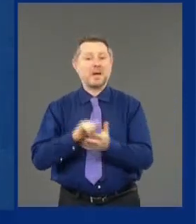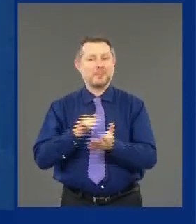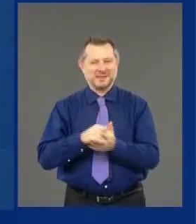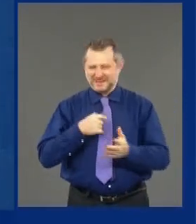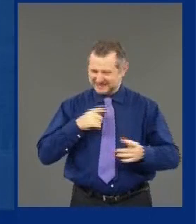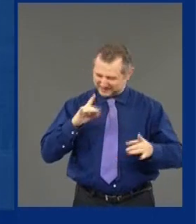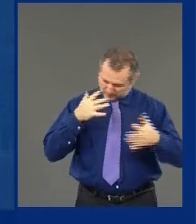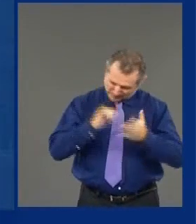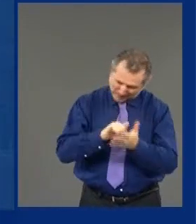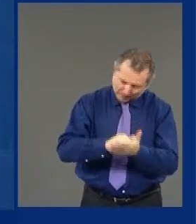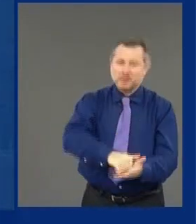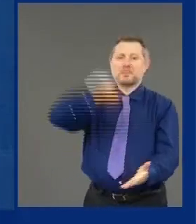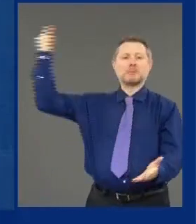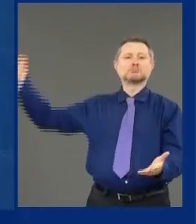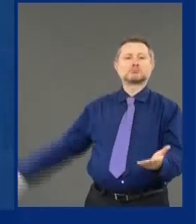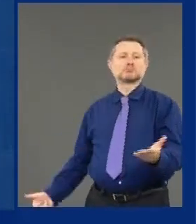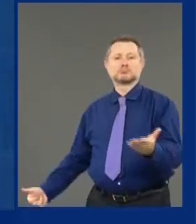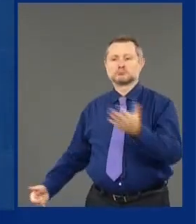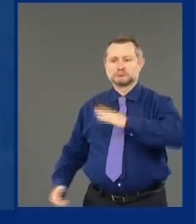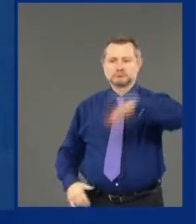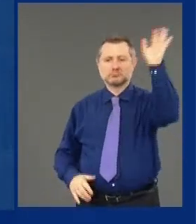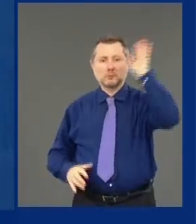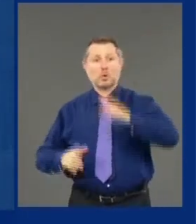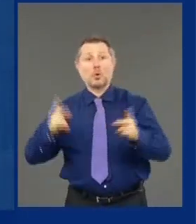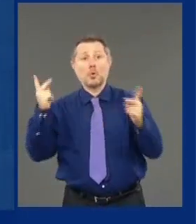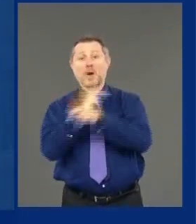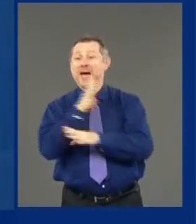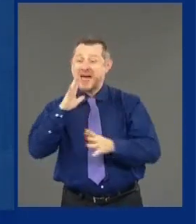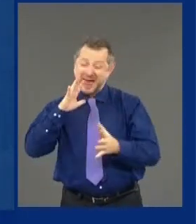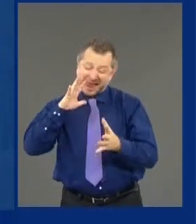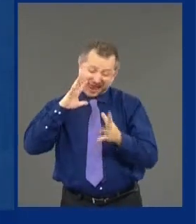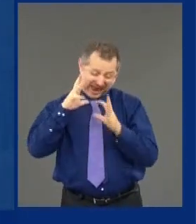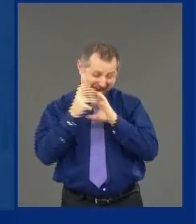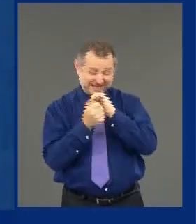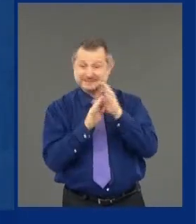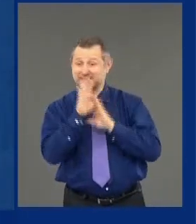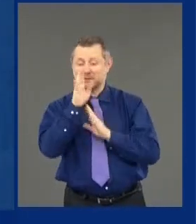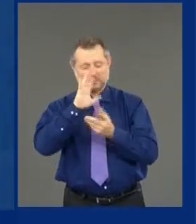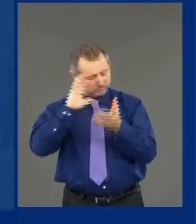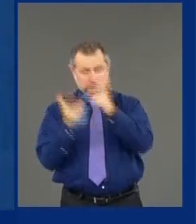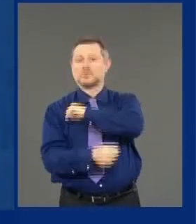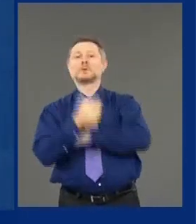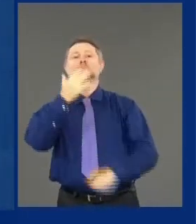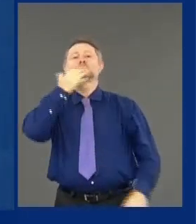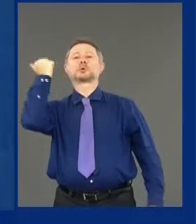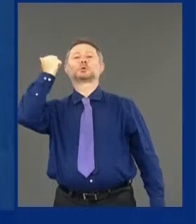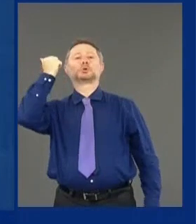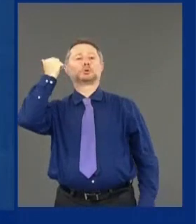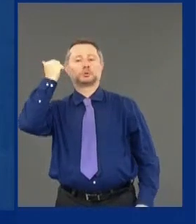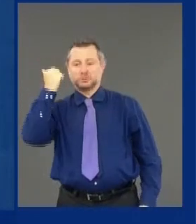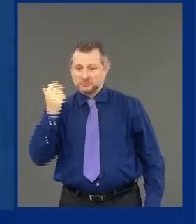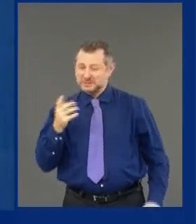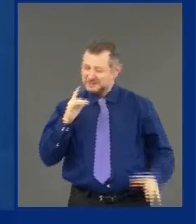WE HAVE BEEN FOLLOWING THE FACTS AND THE DATA AND IT IS WORKING. WE DID THIS AND WE DID THE